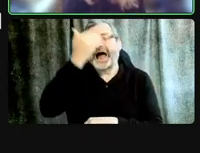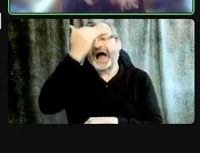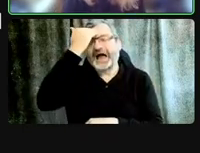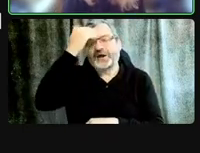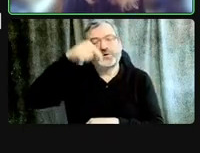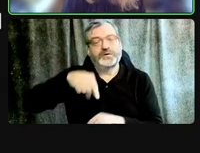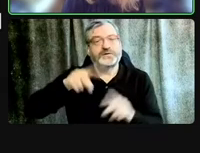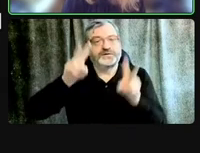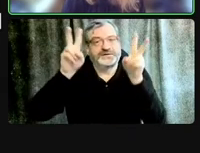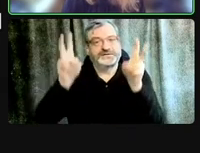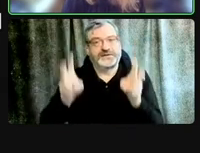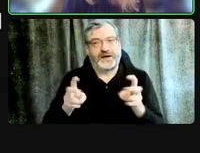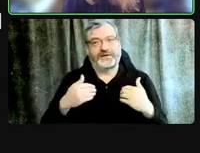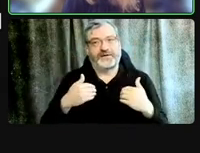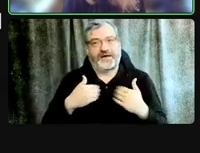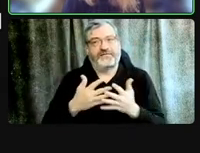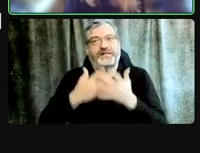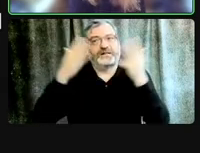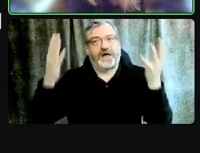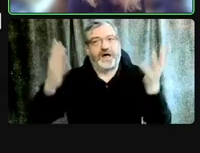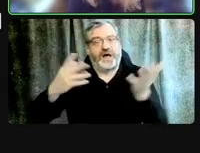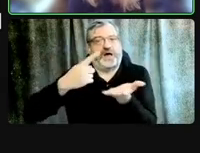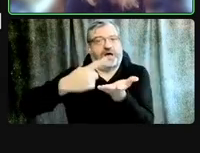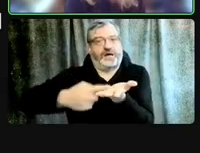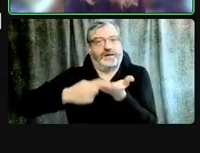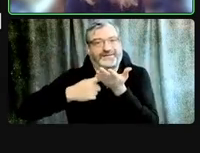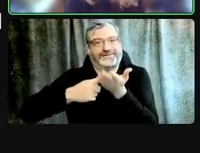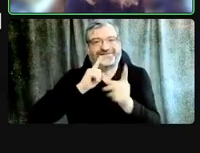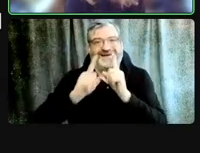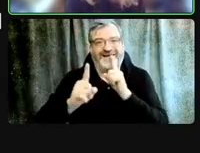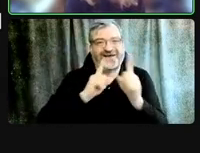a lot of great dialogue, and I couldn't think of anyone better